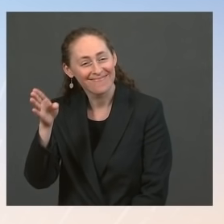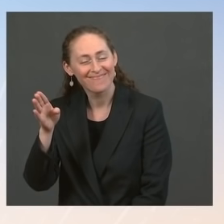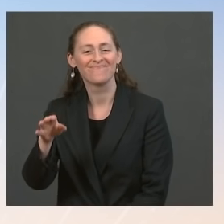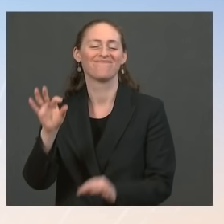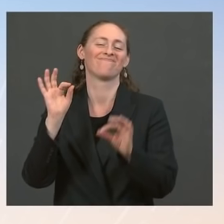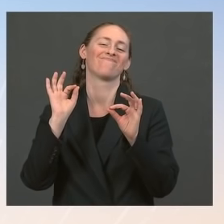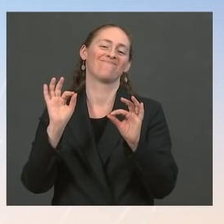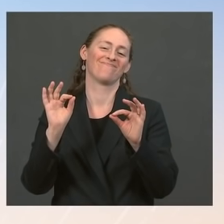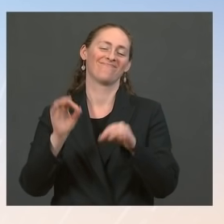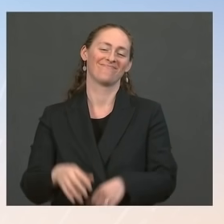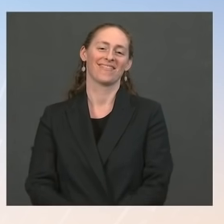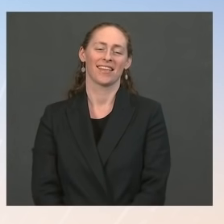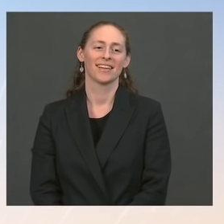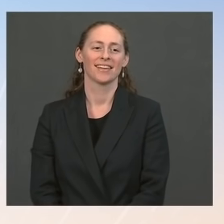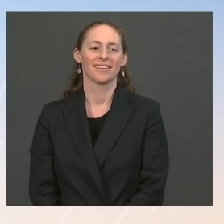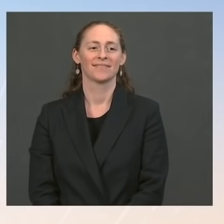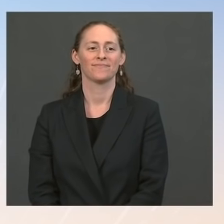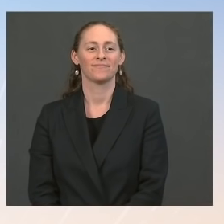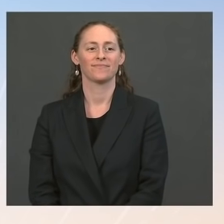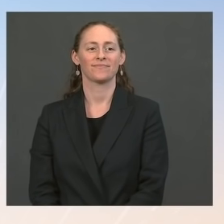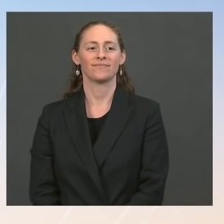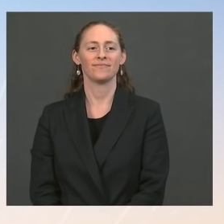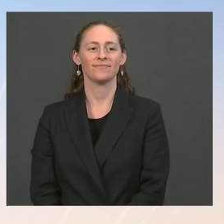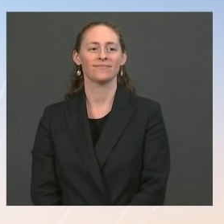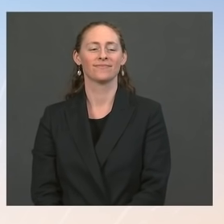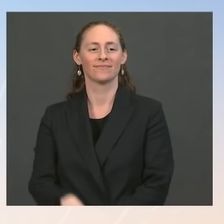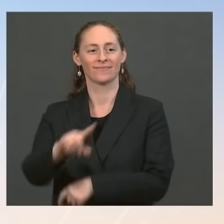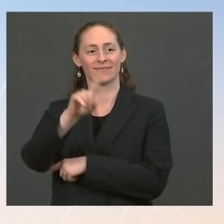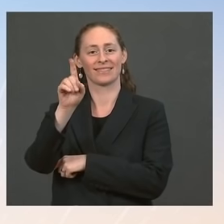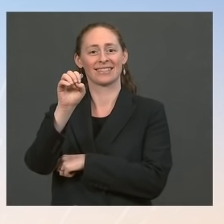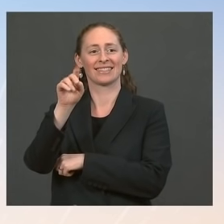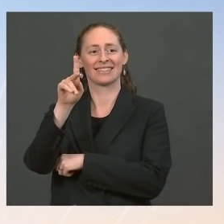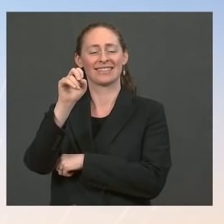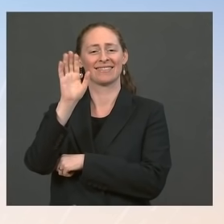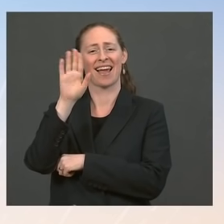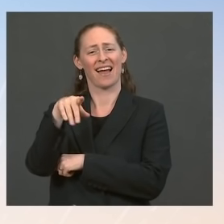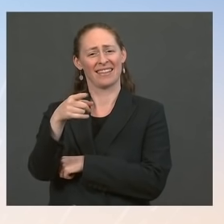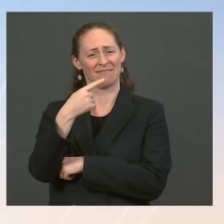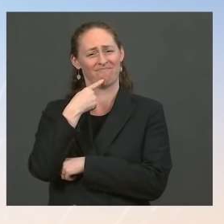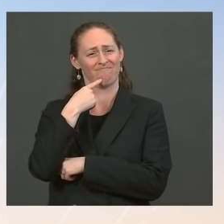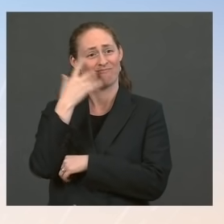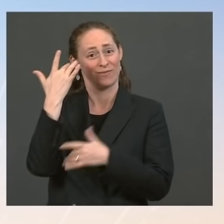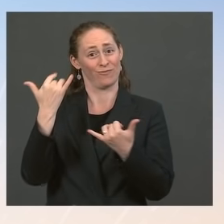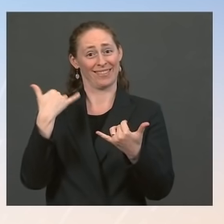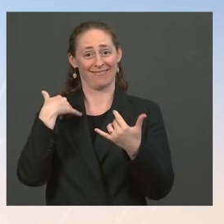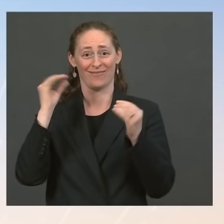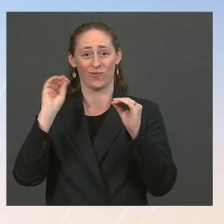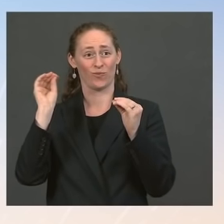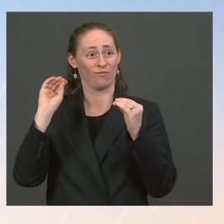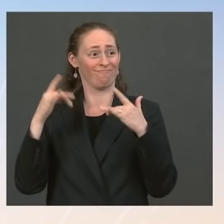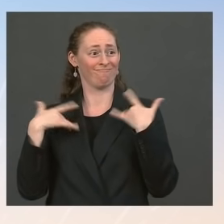Ms. Psaki: Okay. Zeke, I know this is disappointing -- I have nothing at the top for you, so let's just get into whatever you all have questions about. The Press: Okay.